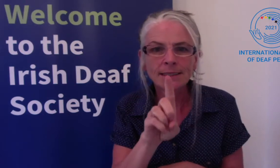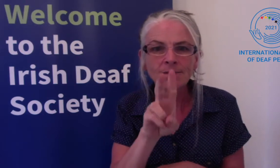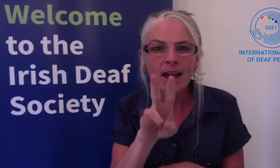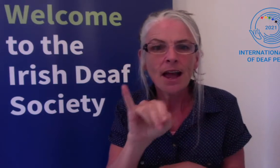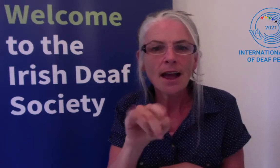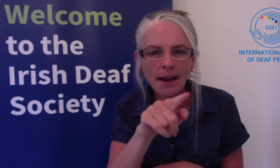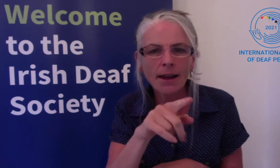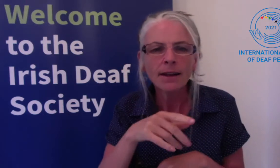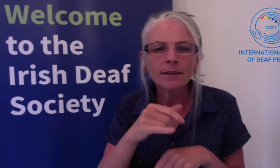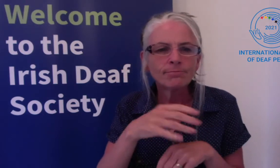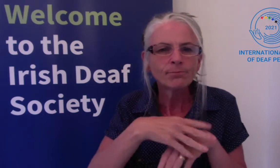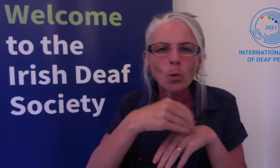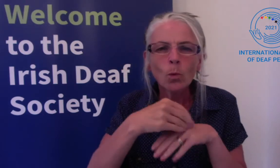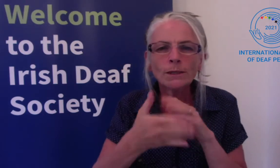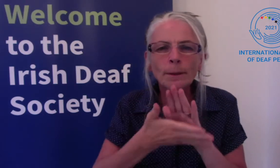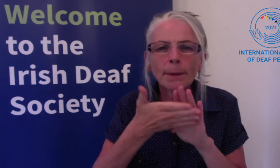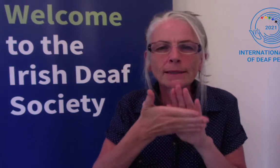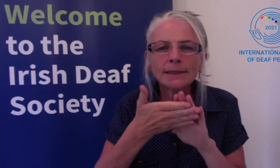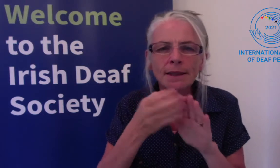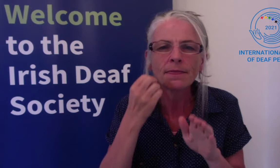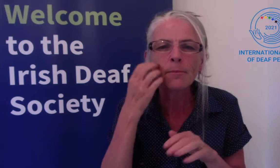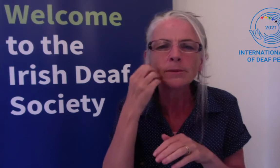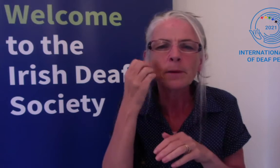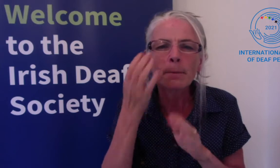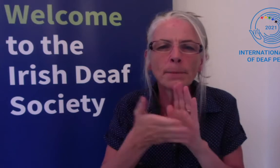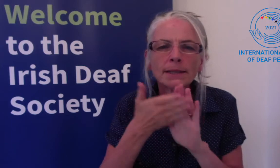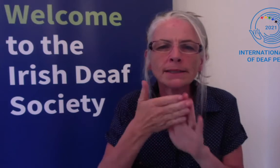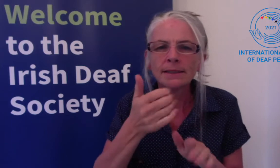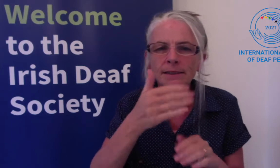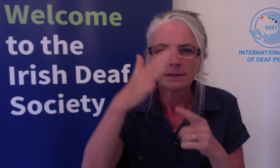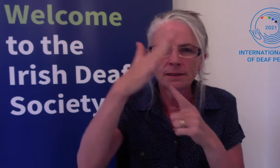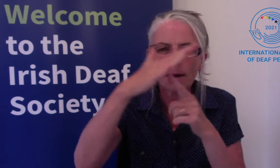Thomas Mahon building. But why do we need this Deaf history museum?